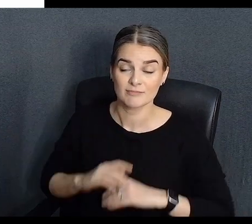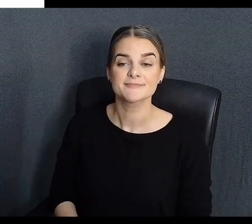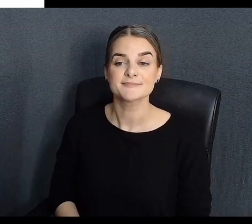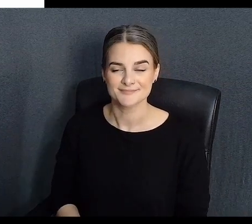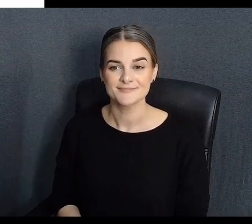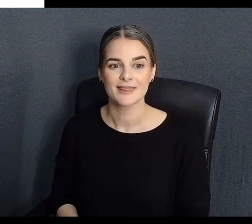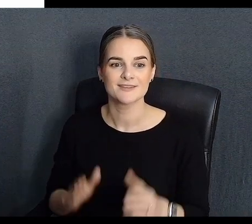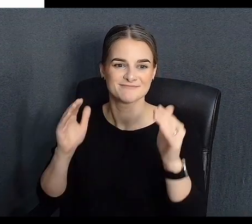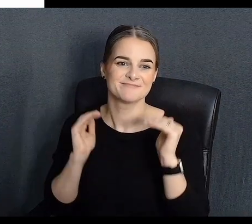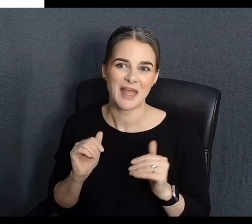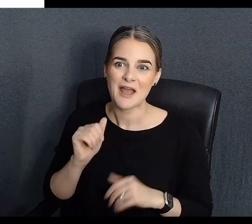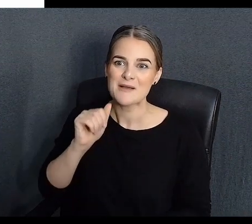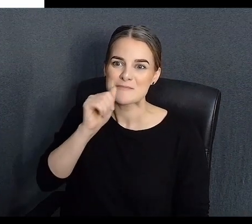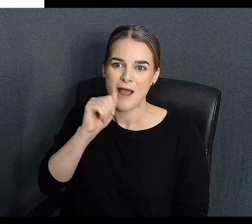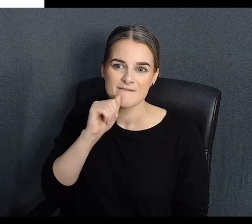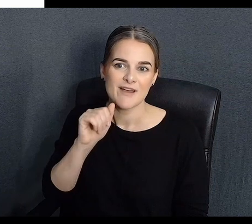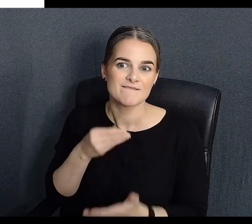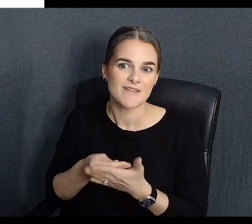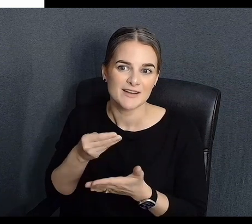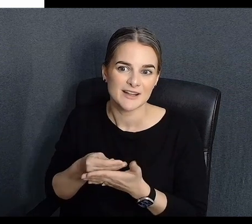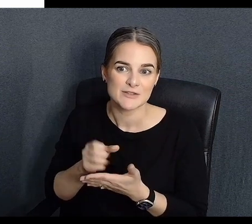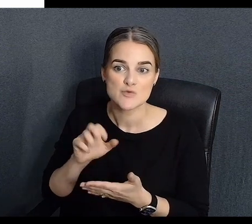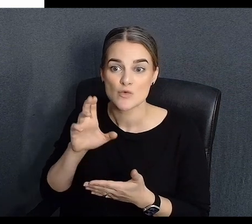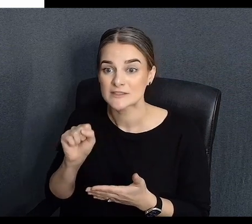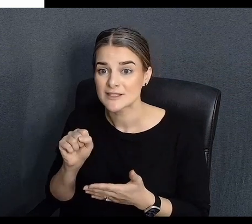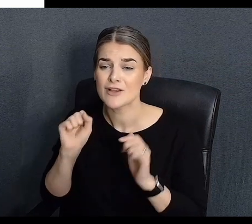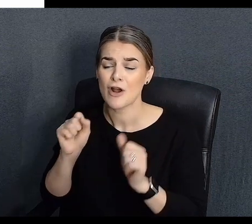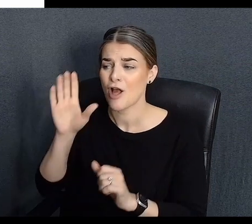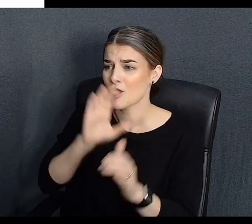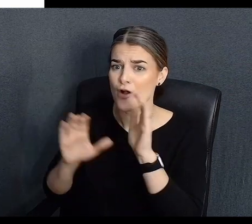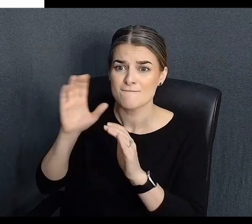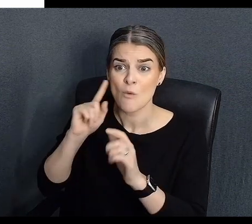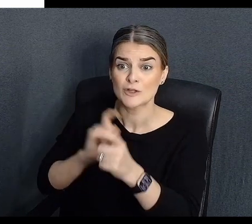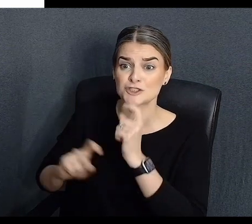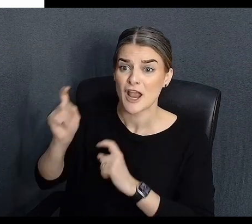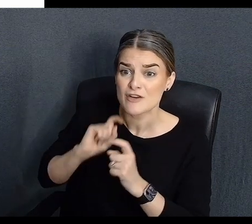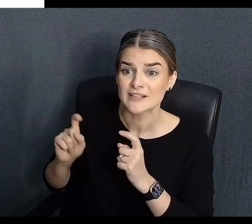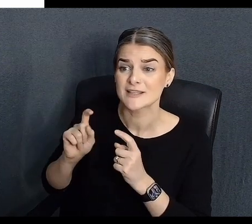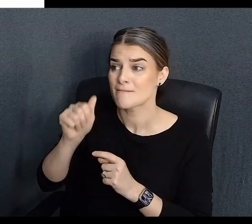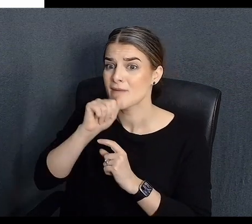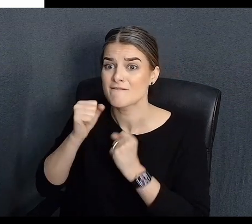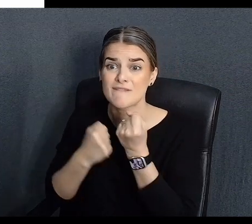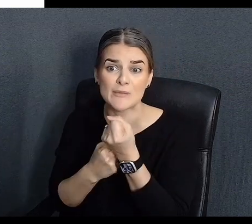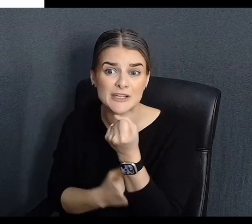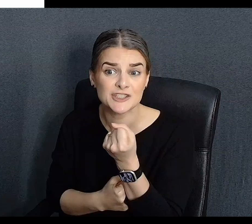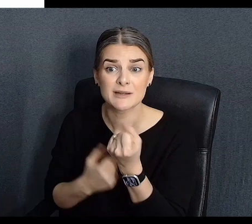You can also look at things like private foundations or charities. A lot of them might have special grant programs,